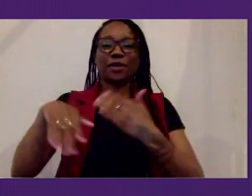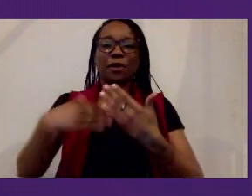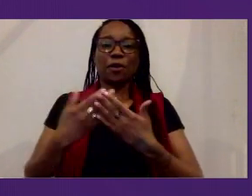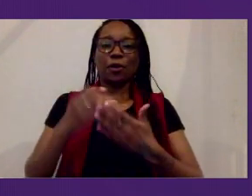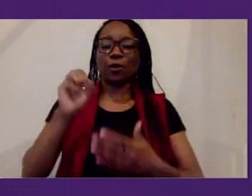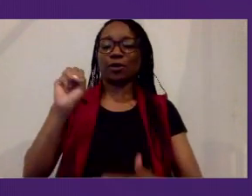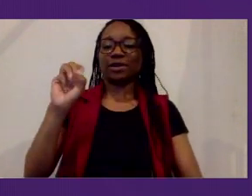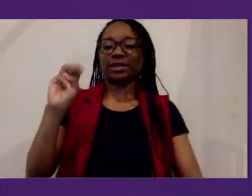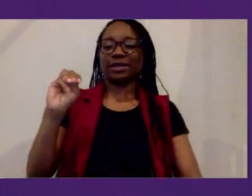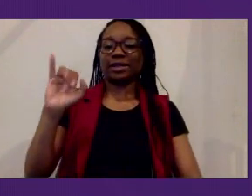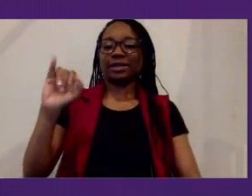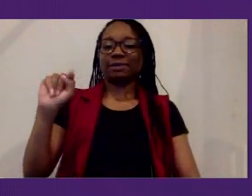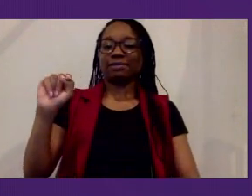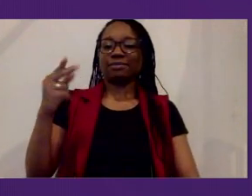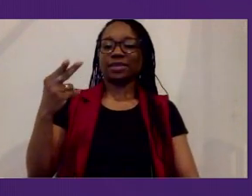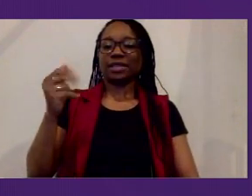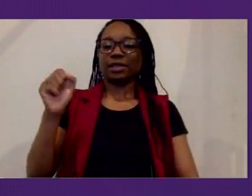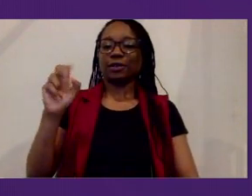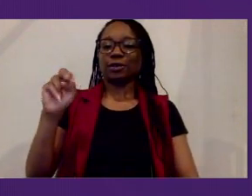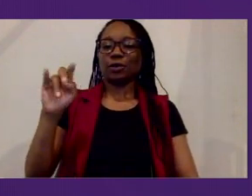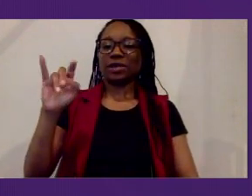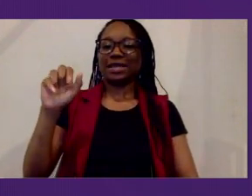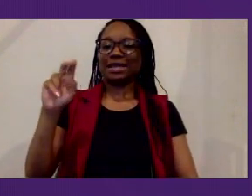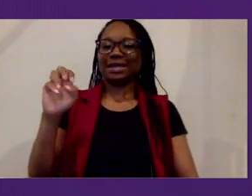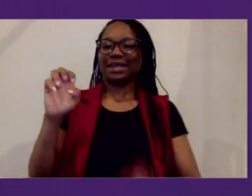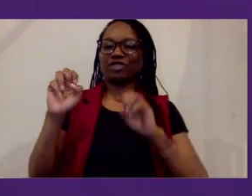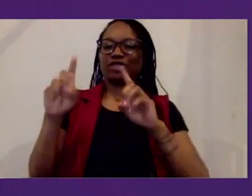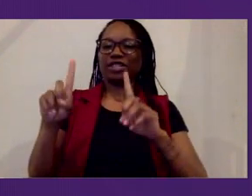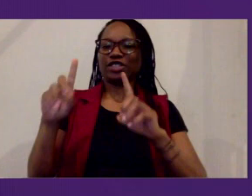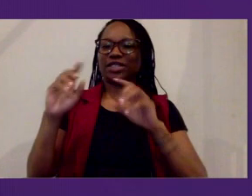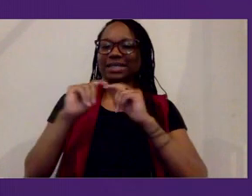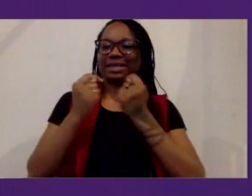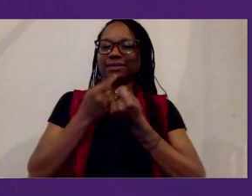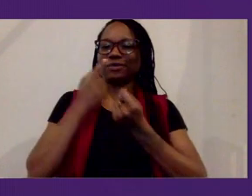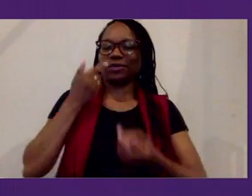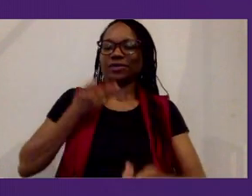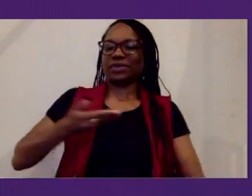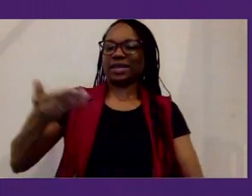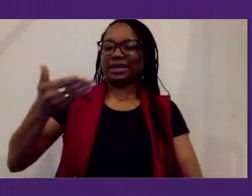team for inviting me. It's such an honor to be able to present at the